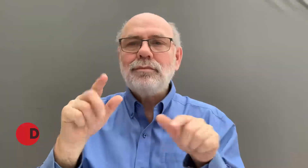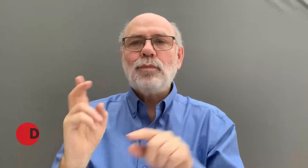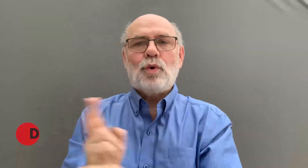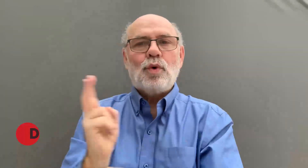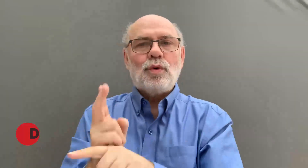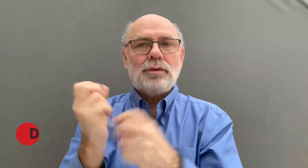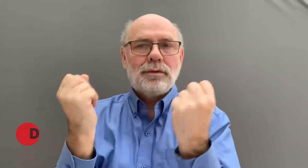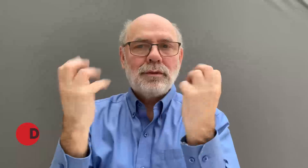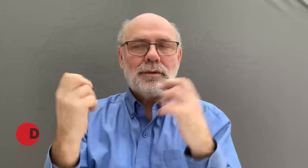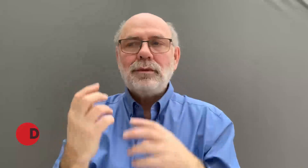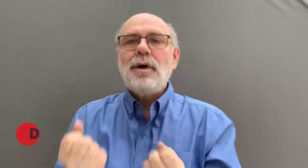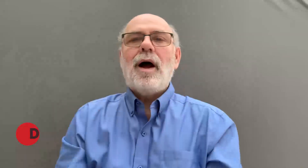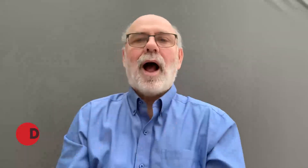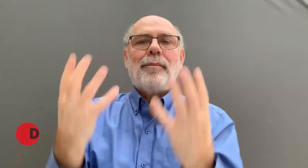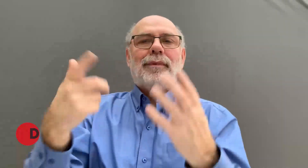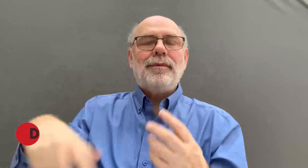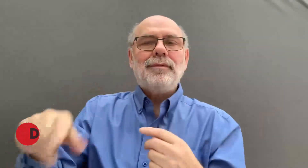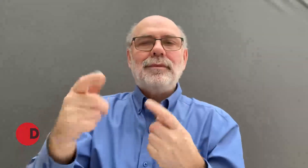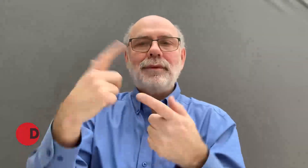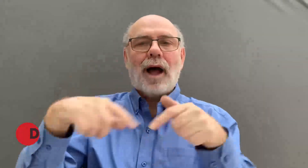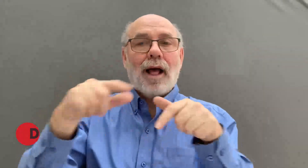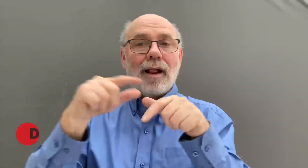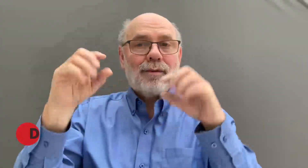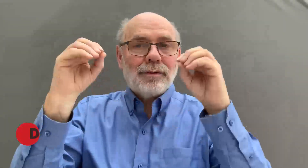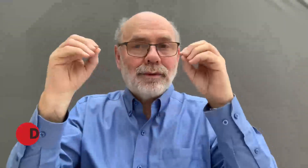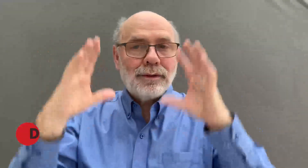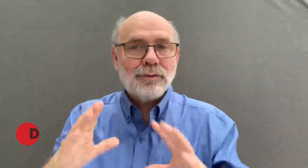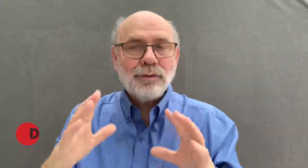using sign language, how many sign language teachers,